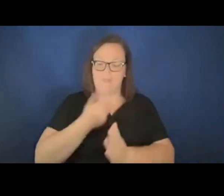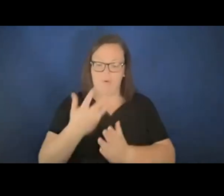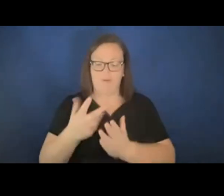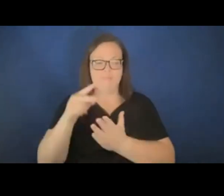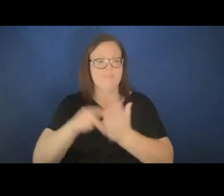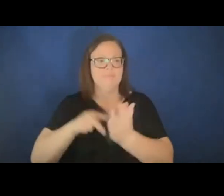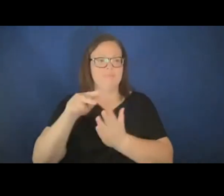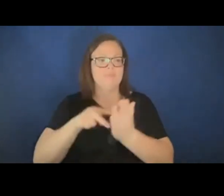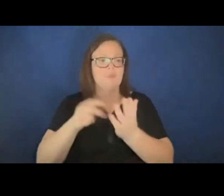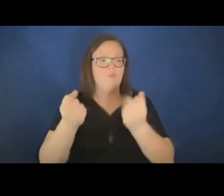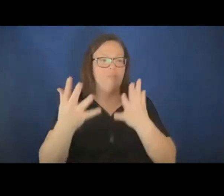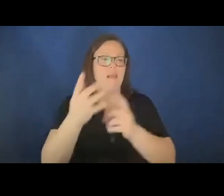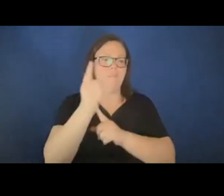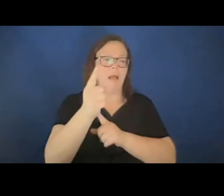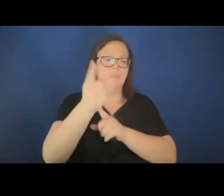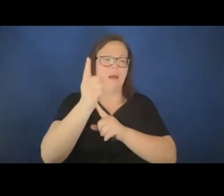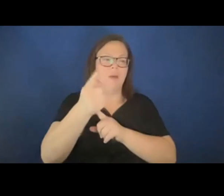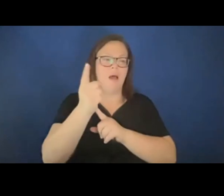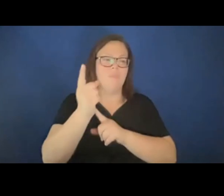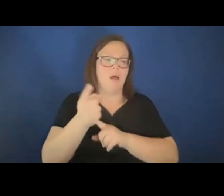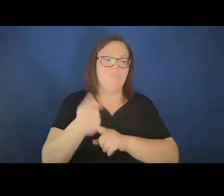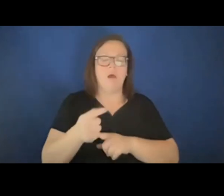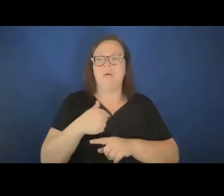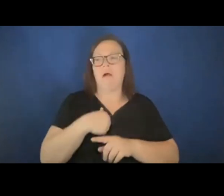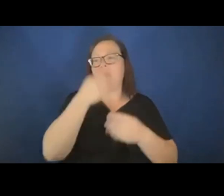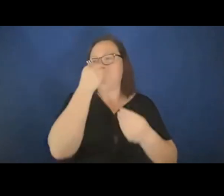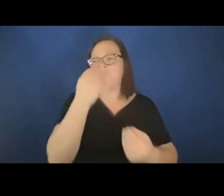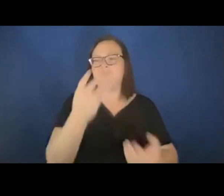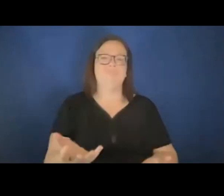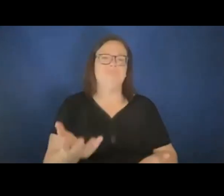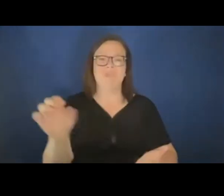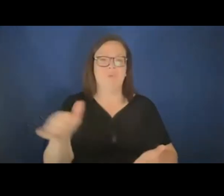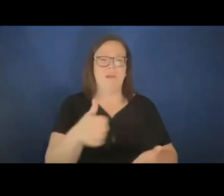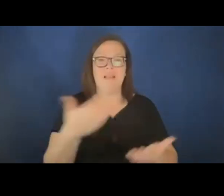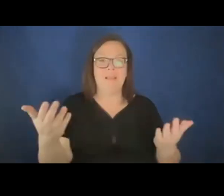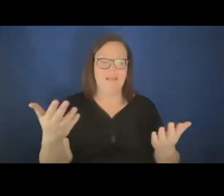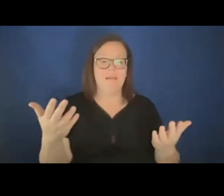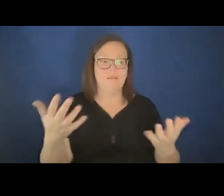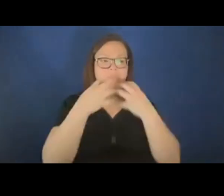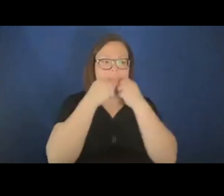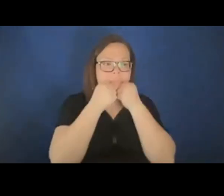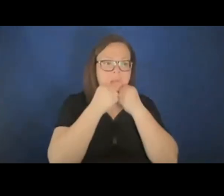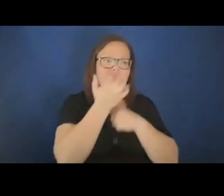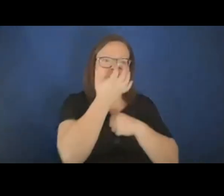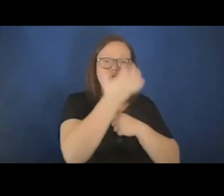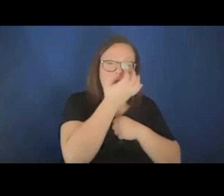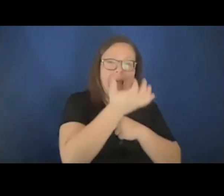For minutes on end, I could not be indifferent to anything. Not the grass, dying yellow.